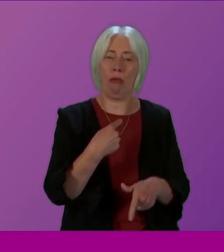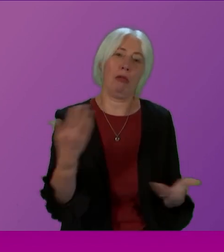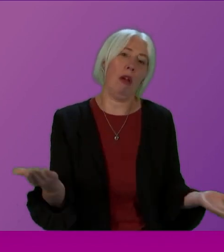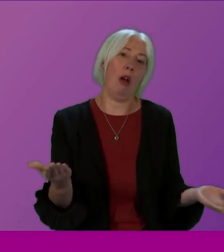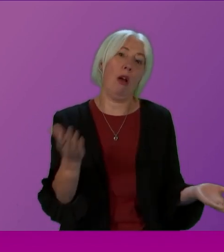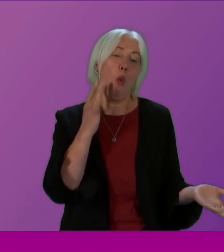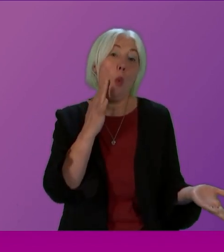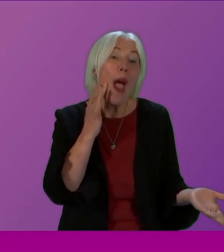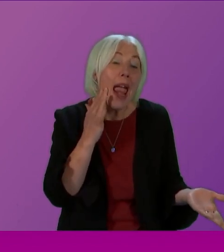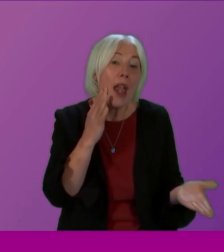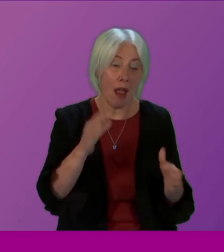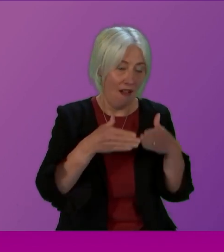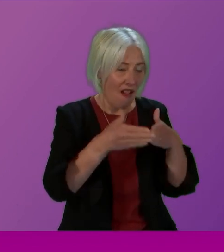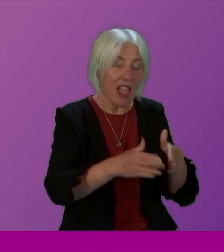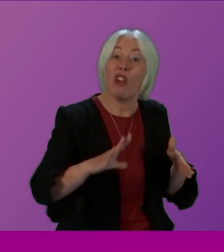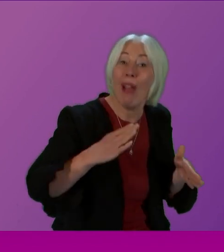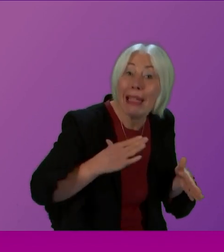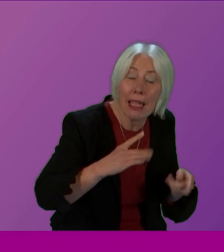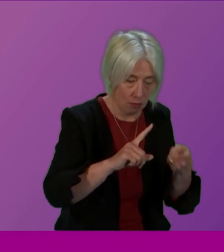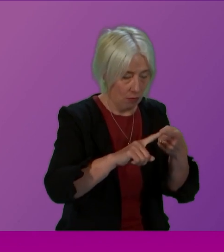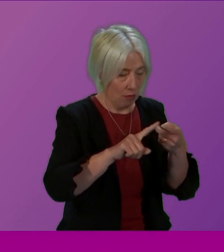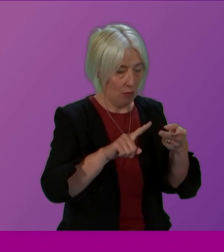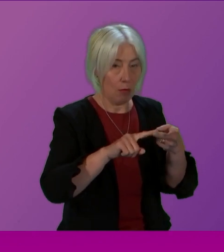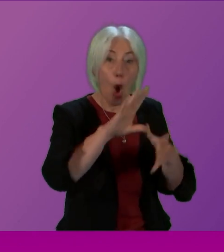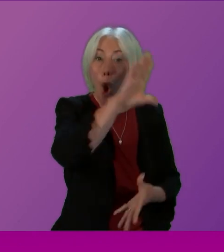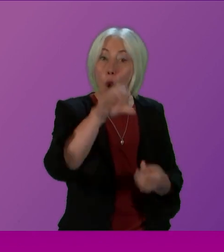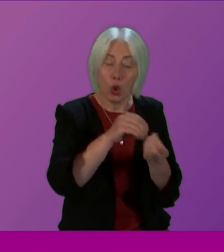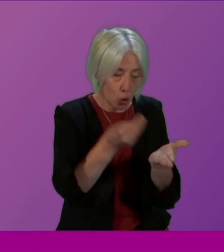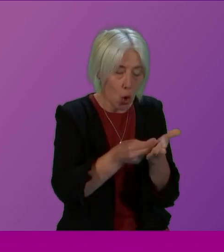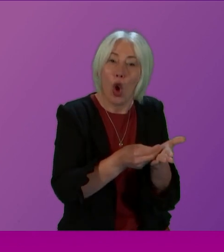When will the ferries be ready and how much will the total cost be?